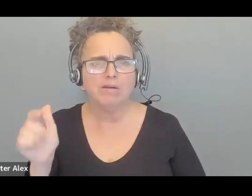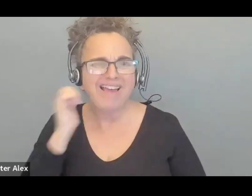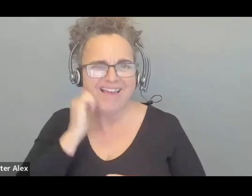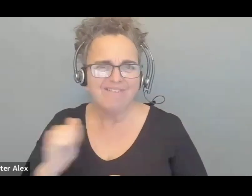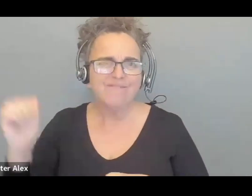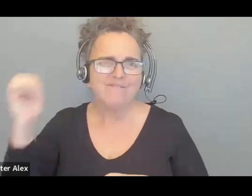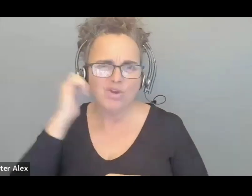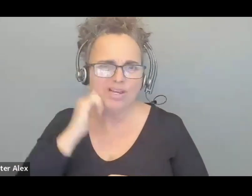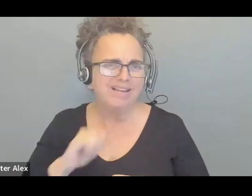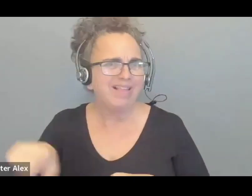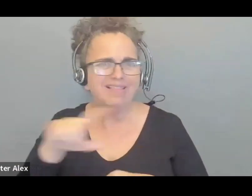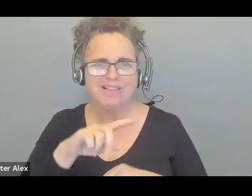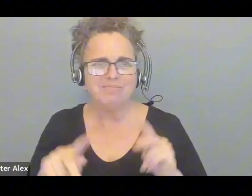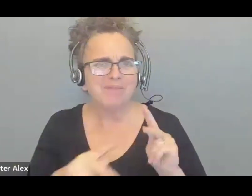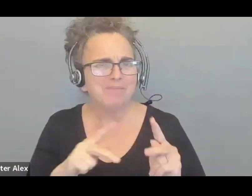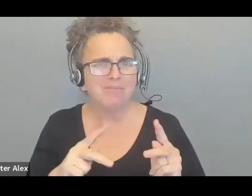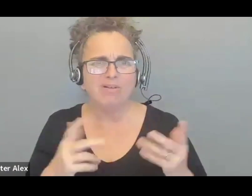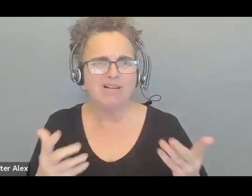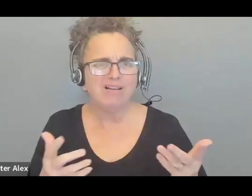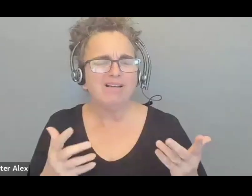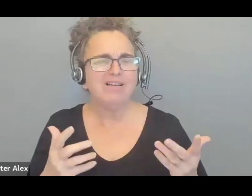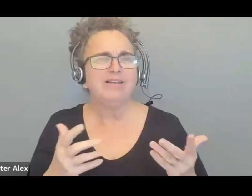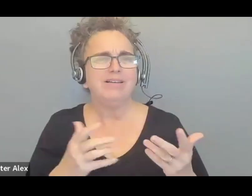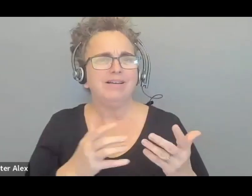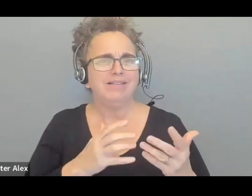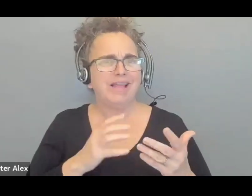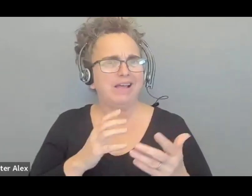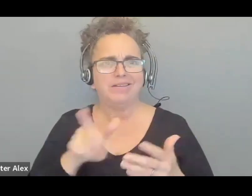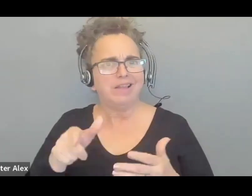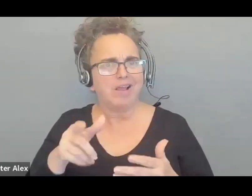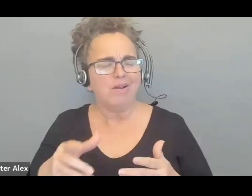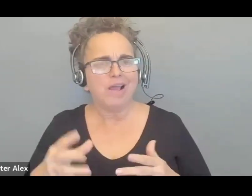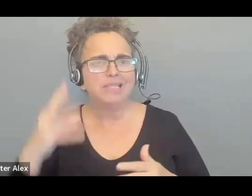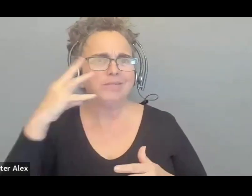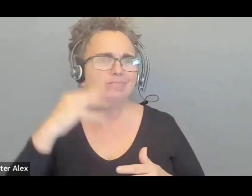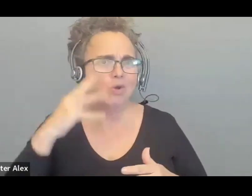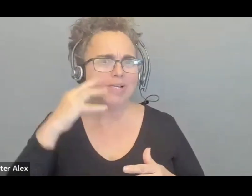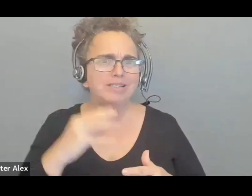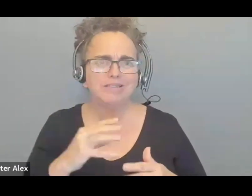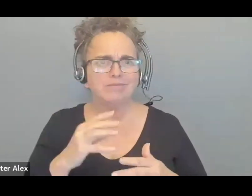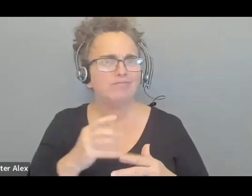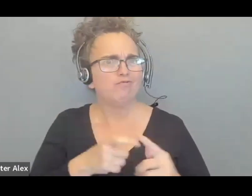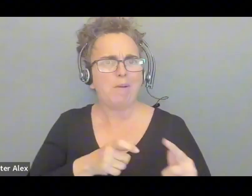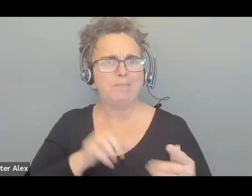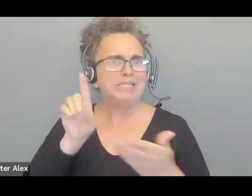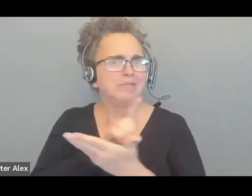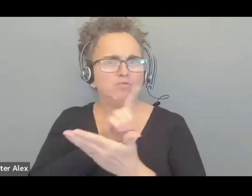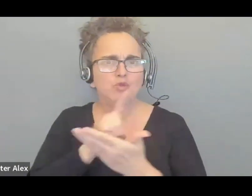how people are impacted by discrimination, including disability